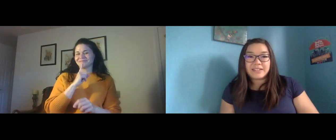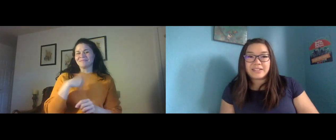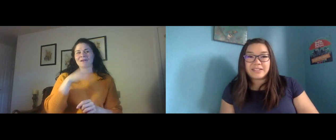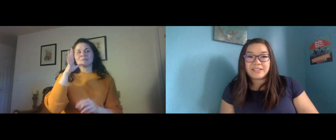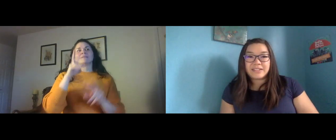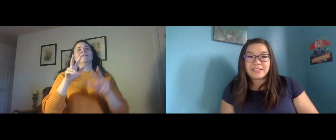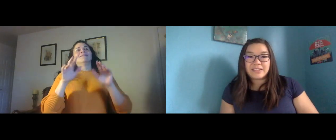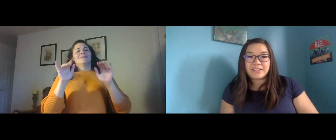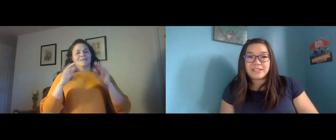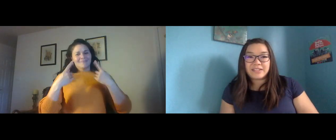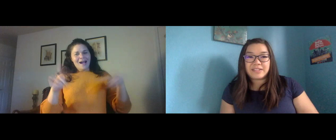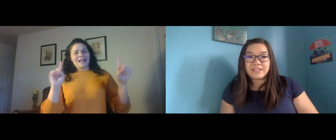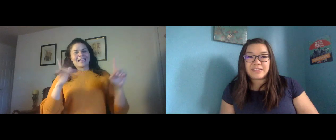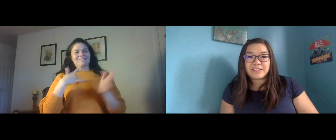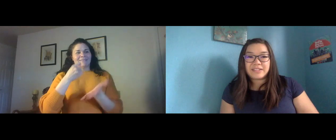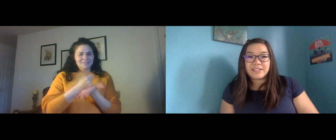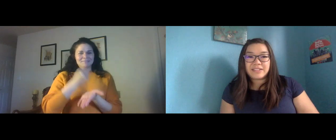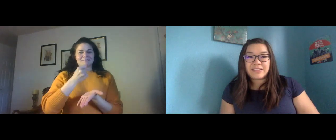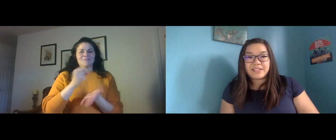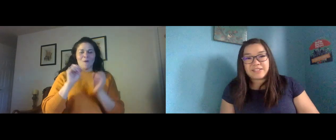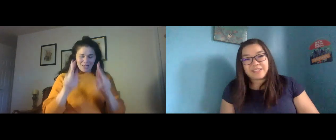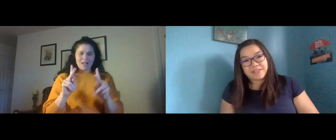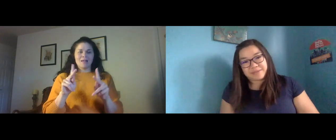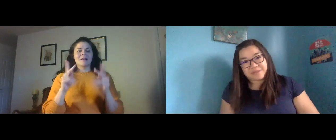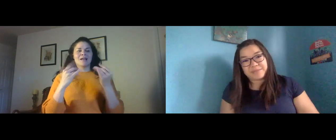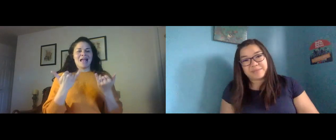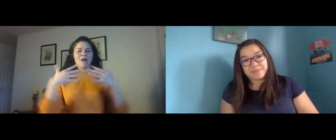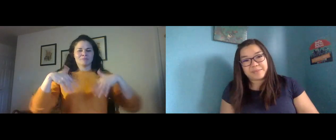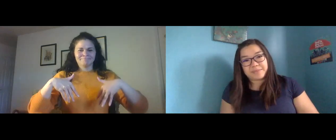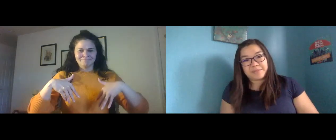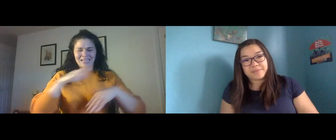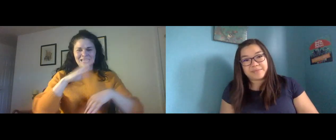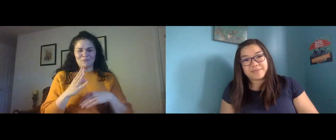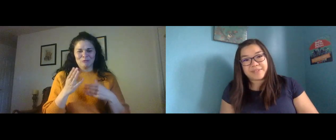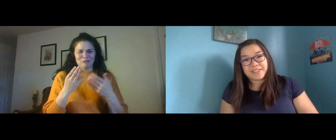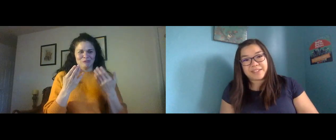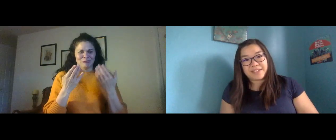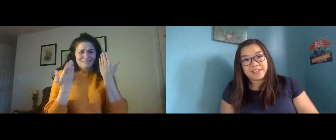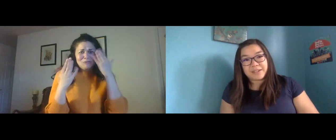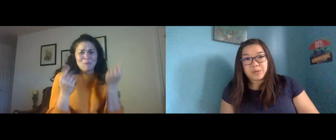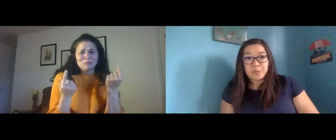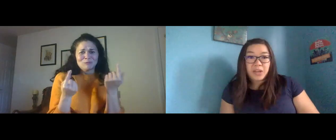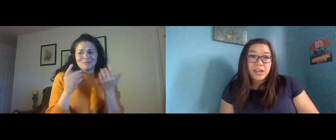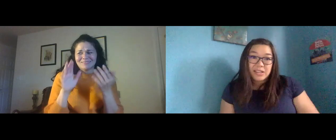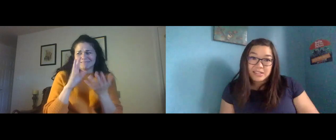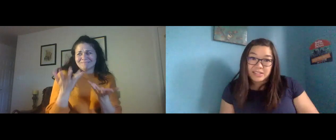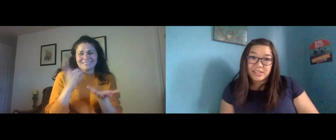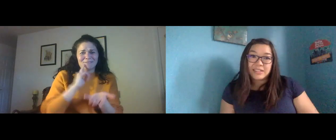My parents were relieved finally having confirmation, but their confirmation was met with a bit of shock. They’d never--they just didn’t know what to do in raising a deaf child.